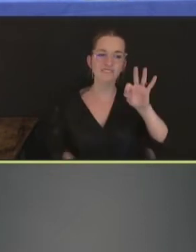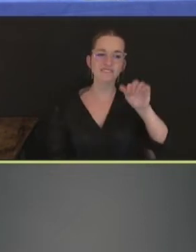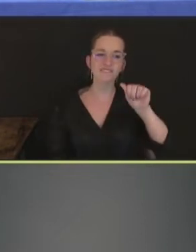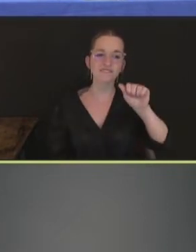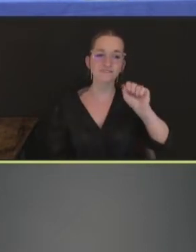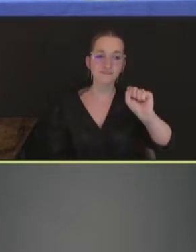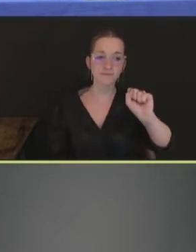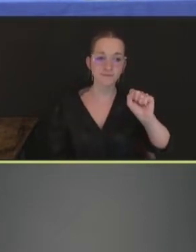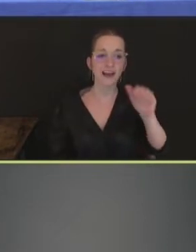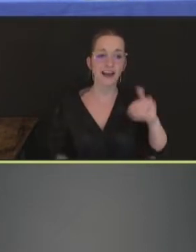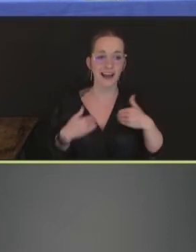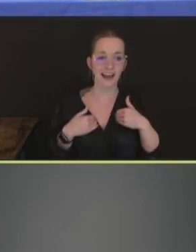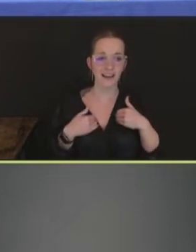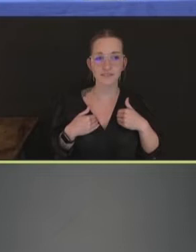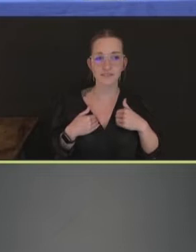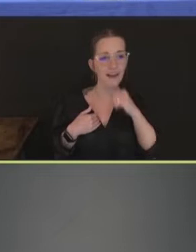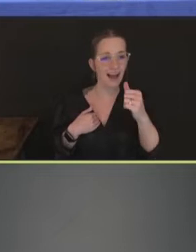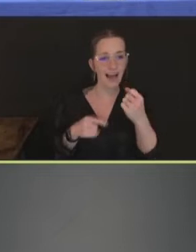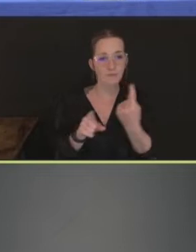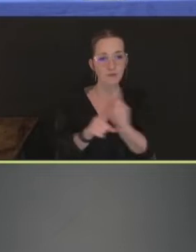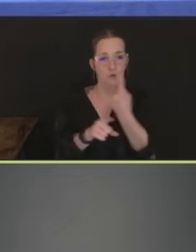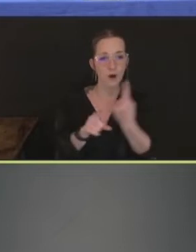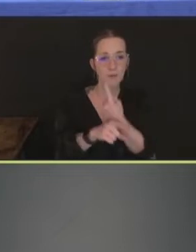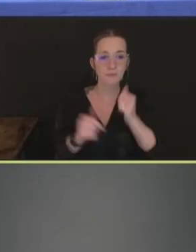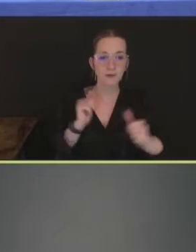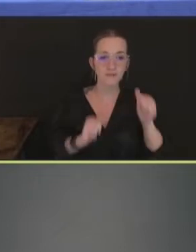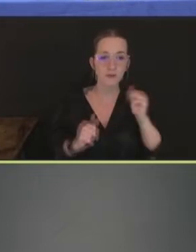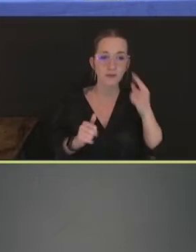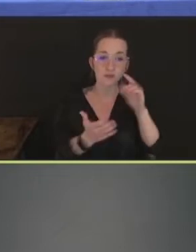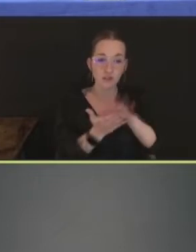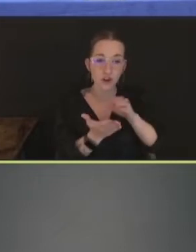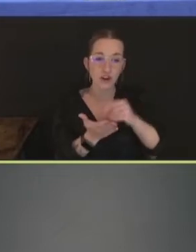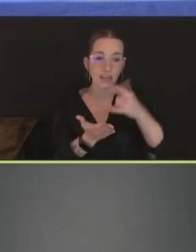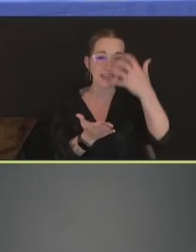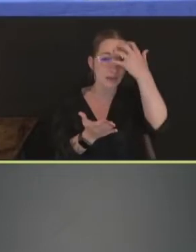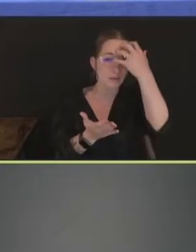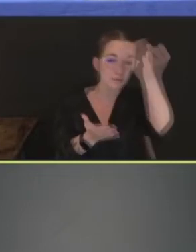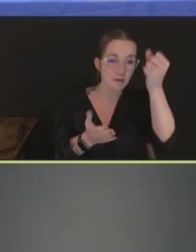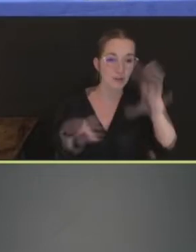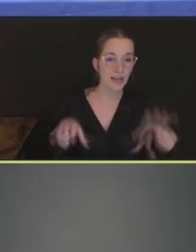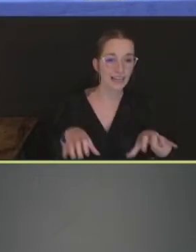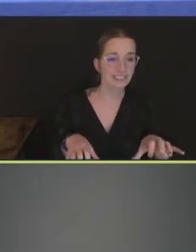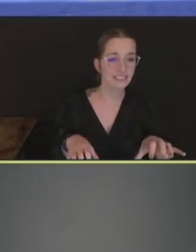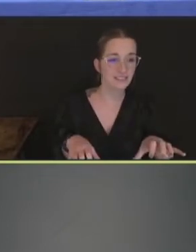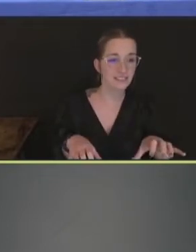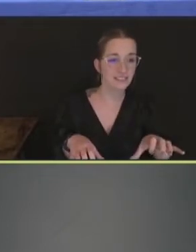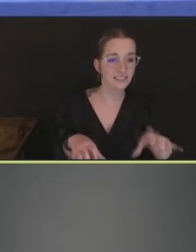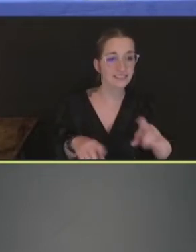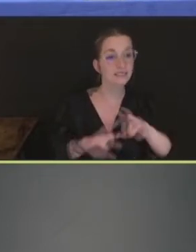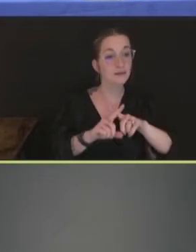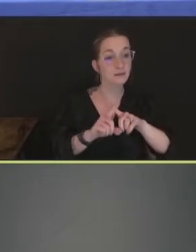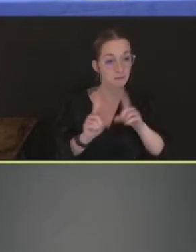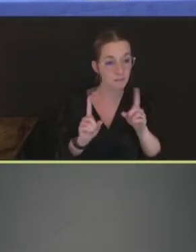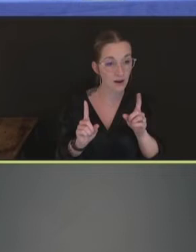And -- but light to moderate wine drinking appears to lessen the risk of dementia and cognitive decline.